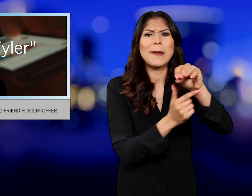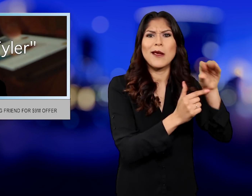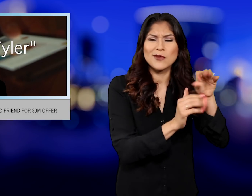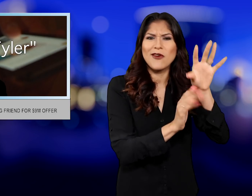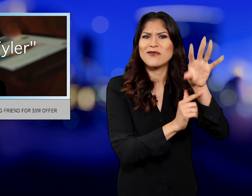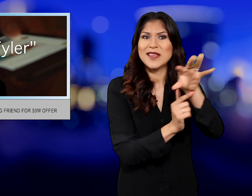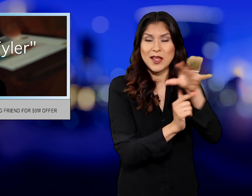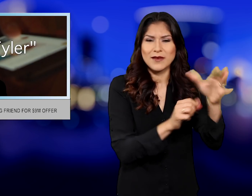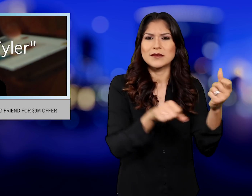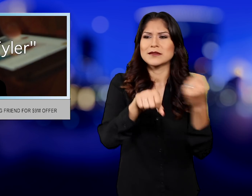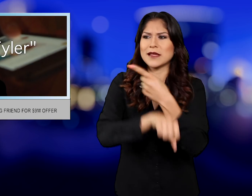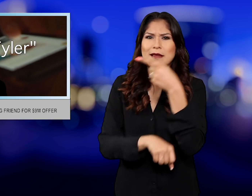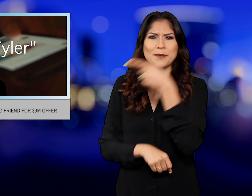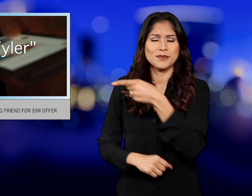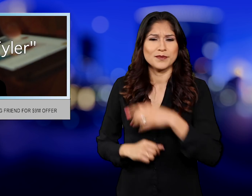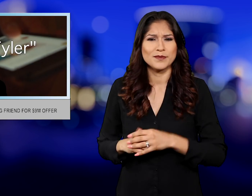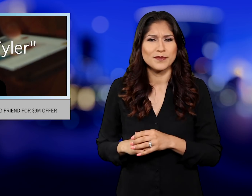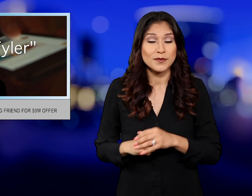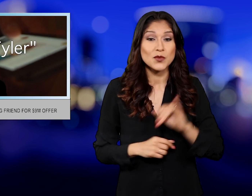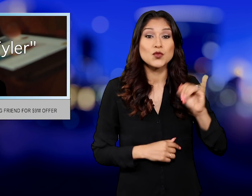and then have the photos and videos of the murder sent to him.